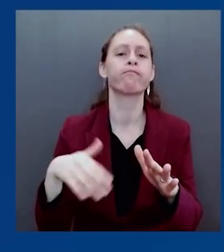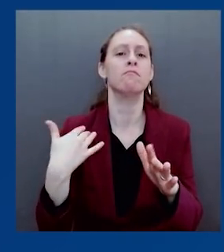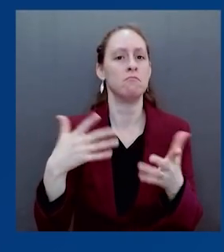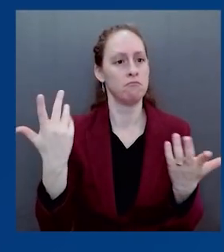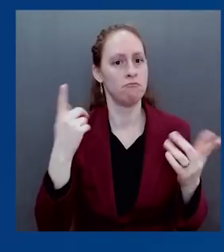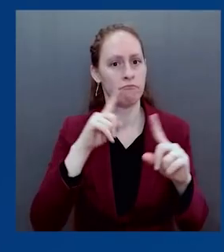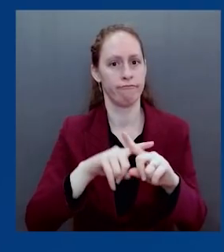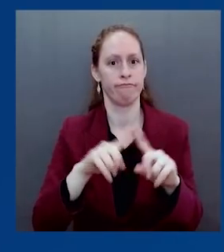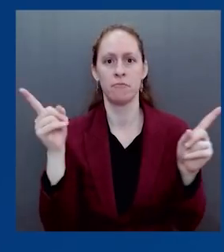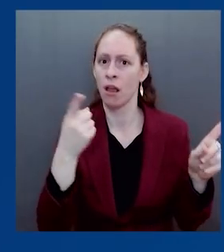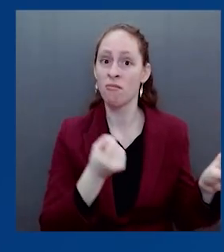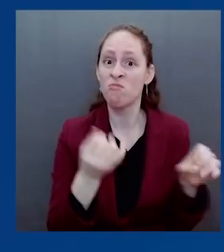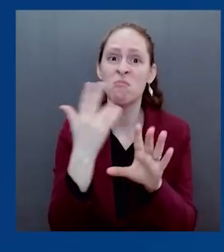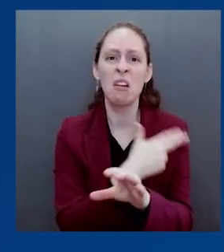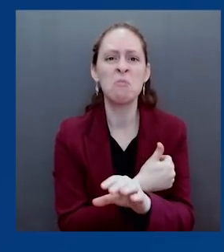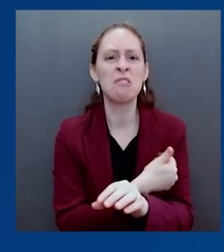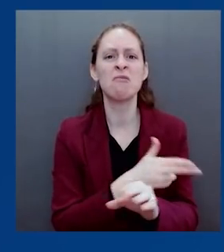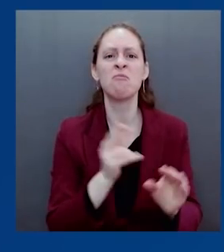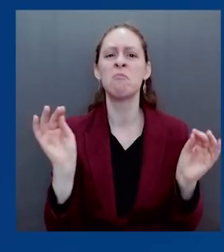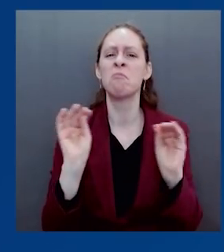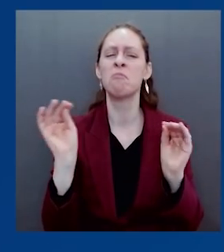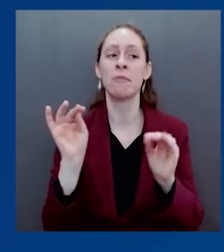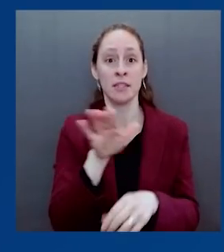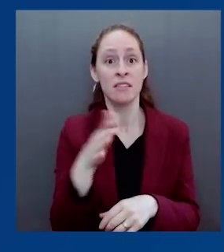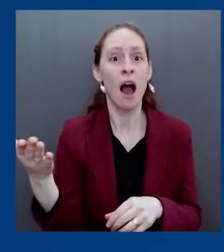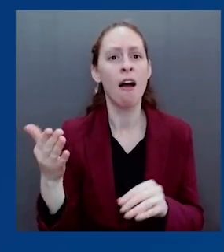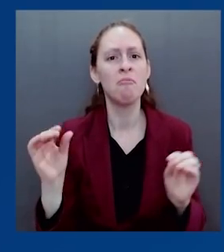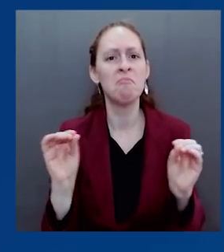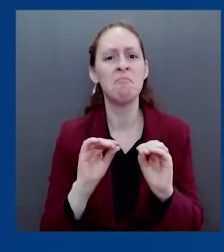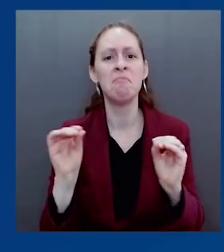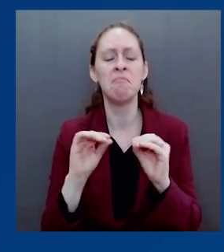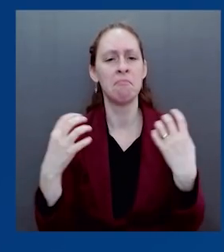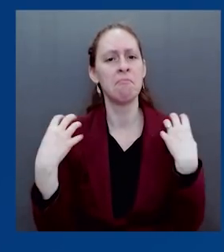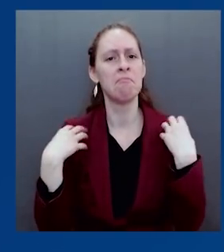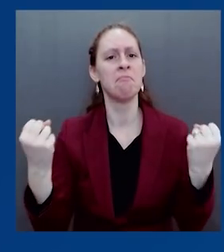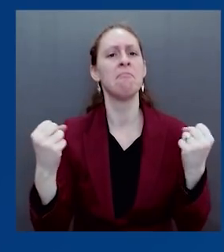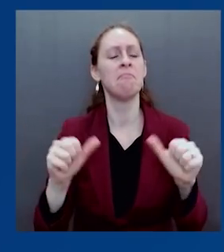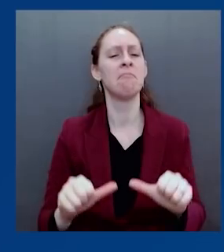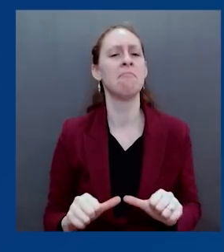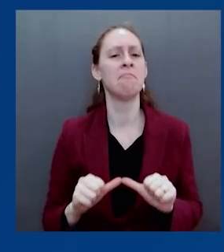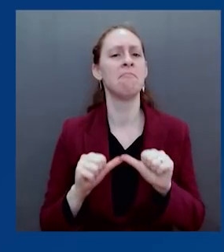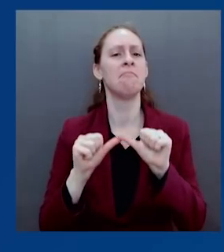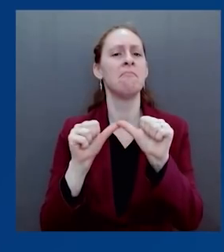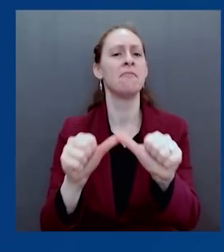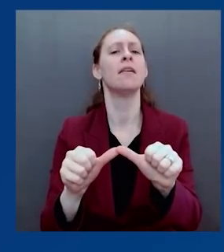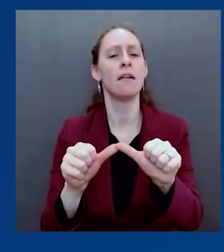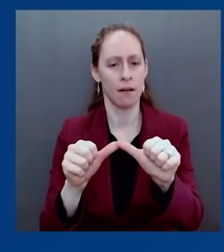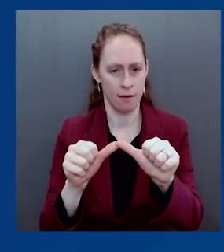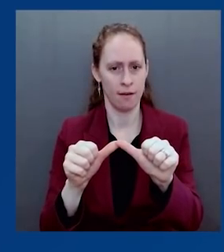And even with Omicron, it appears, as the data that Dr. Walensky just showed today